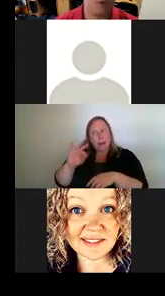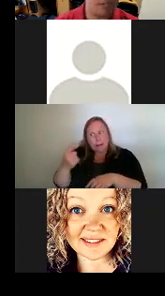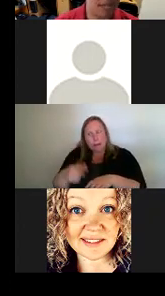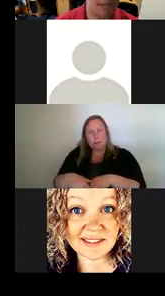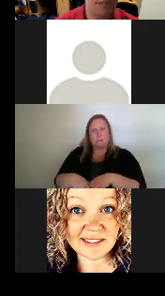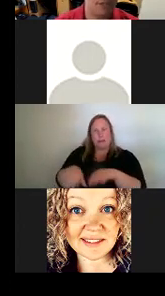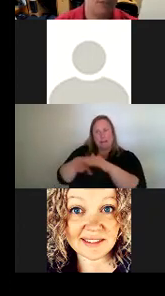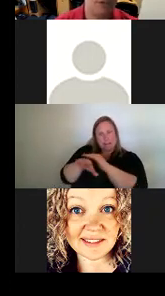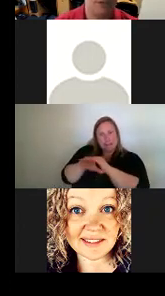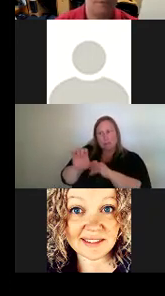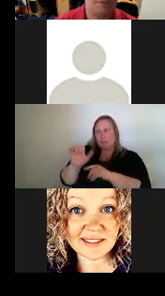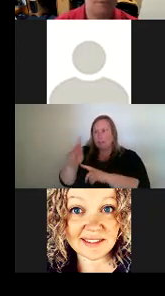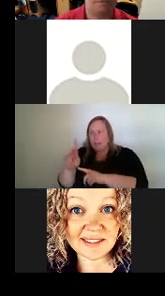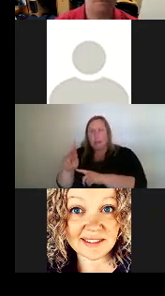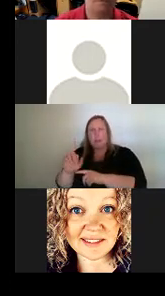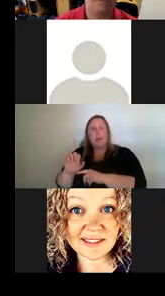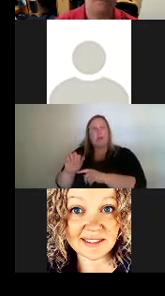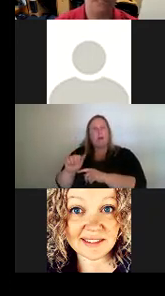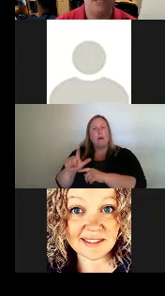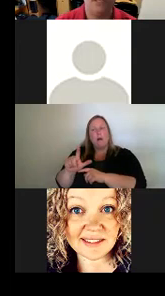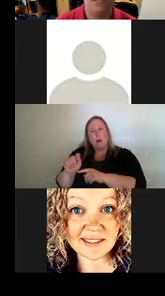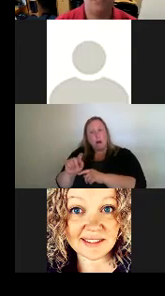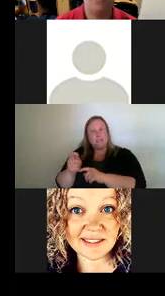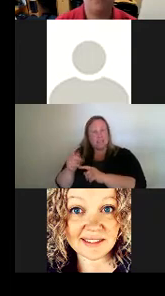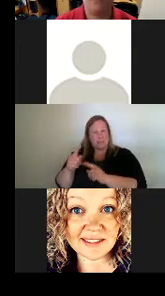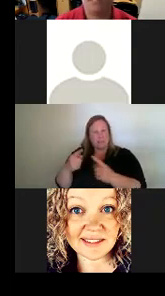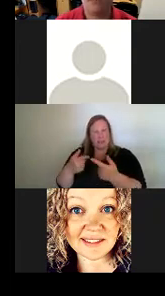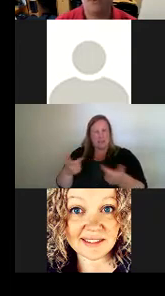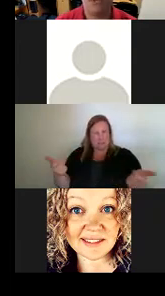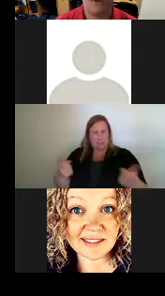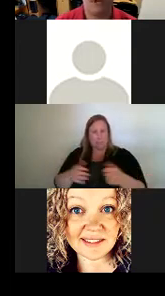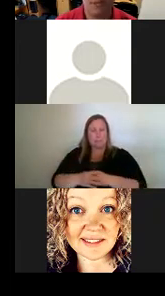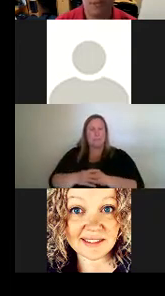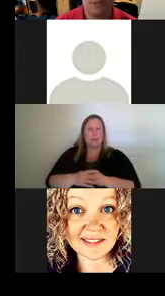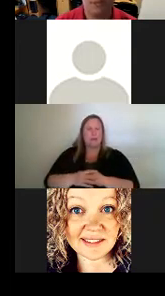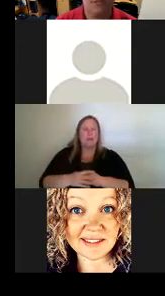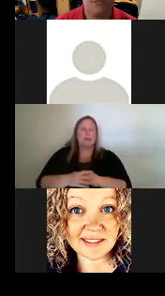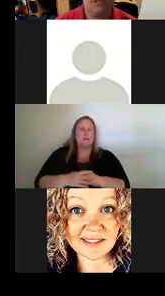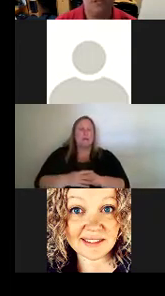TEXT, AND SO FORTH. SOME ACCESSIBLE OCR OPTIONS.